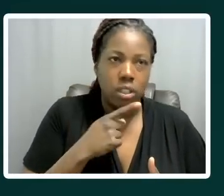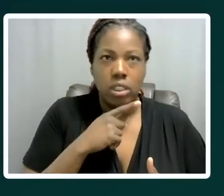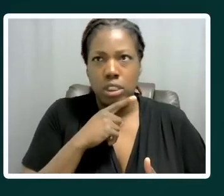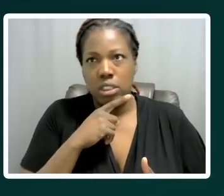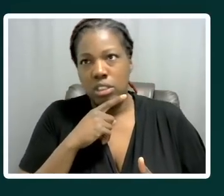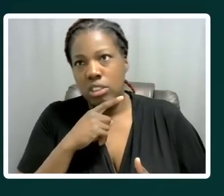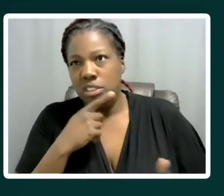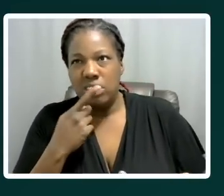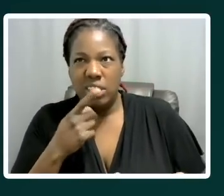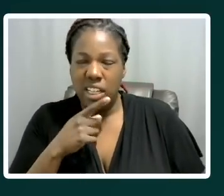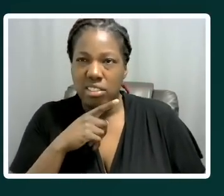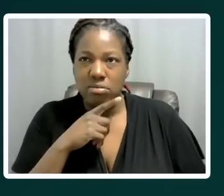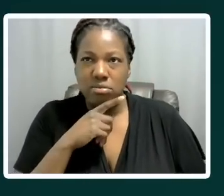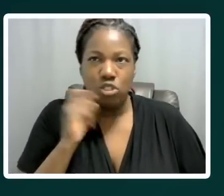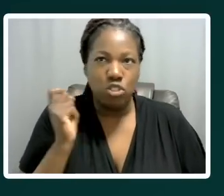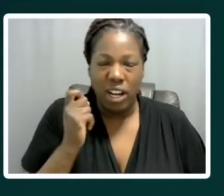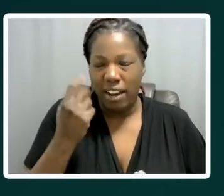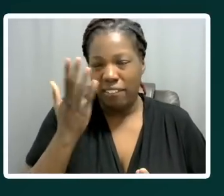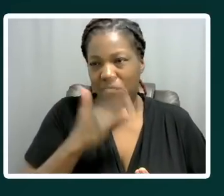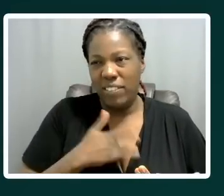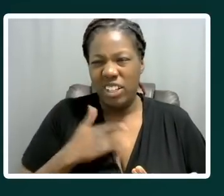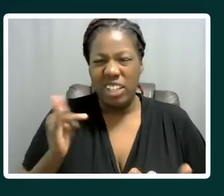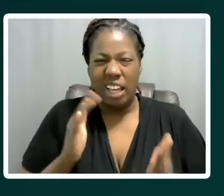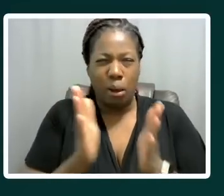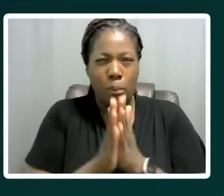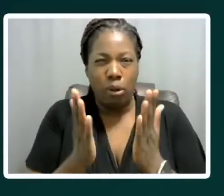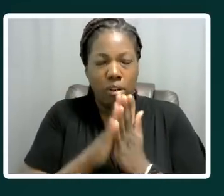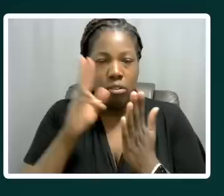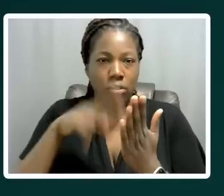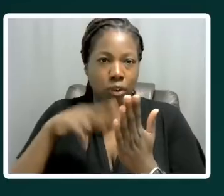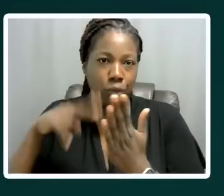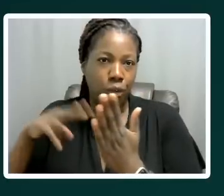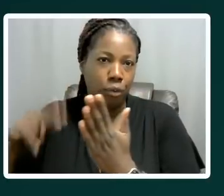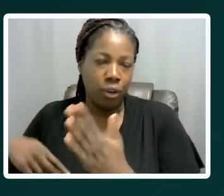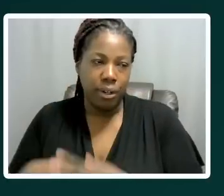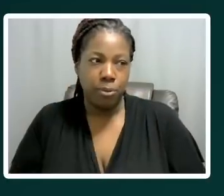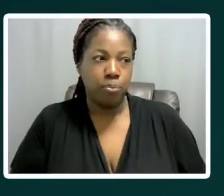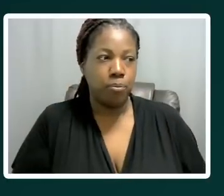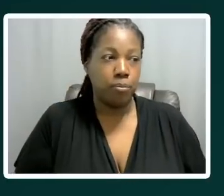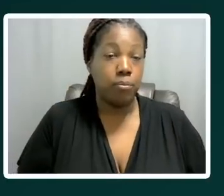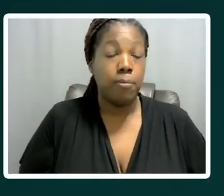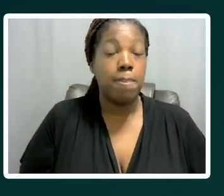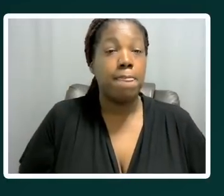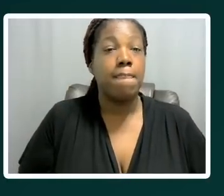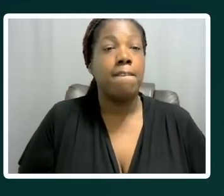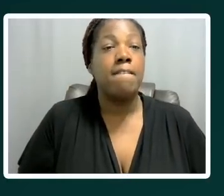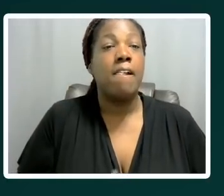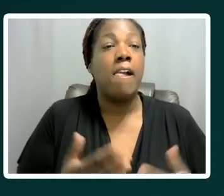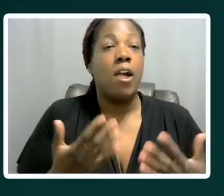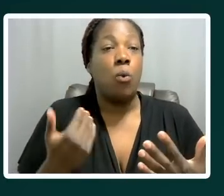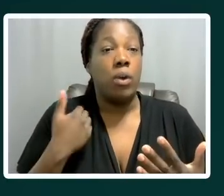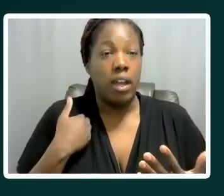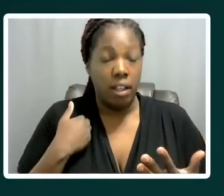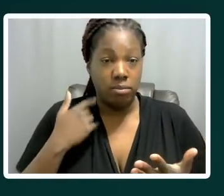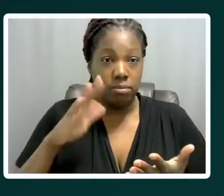large textbook. So we also have it at a middle school reading level. This allows middle school